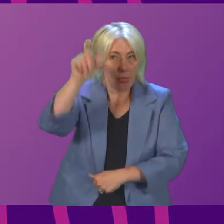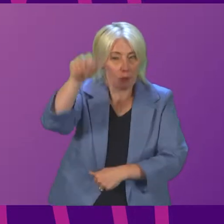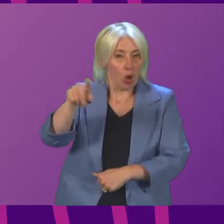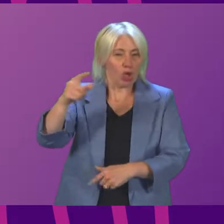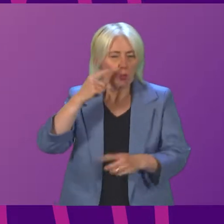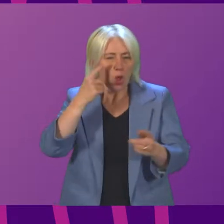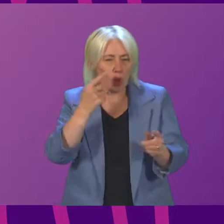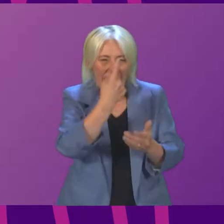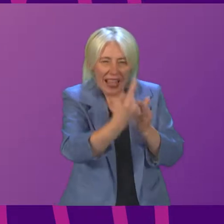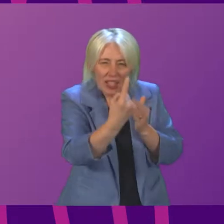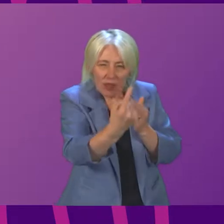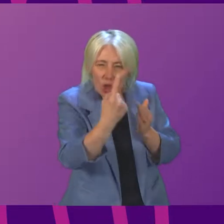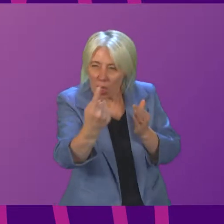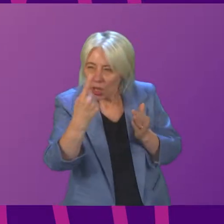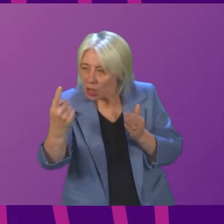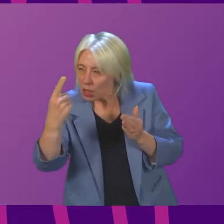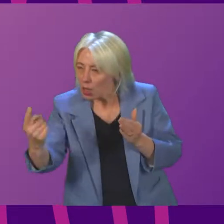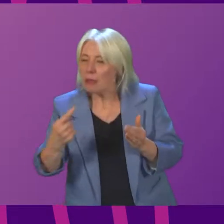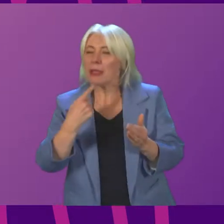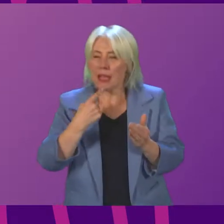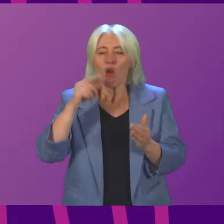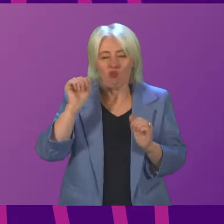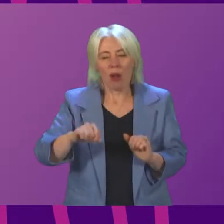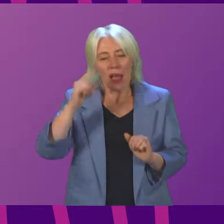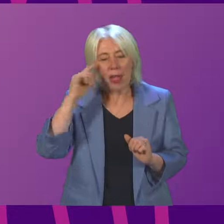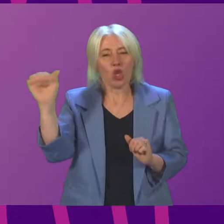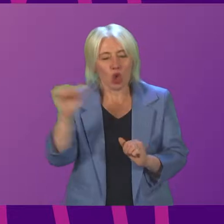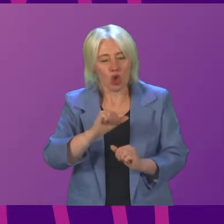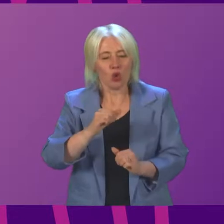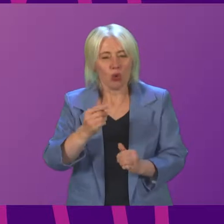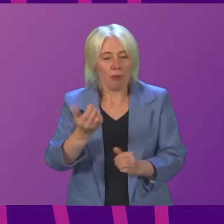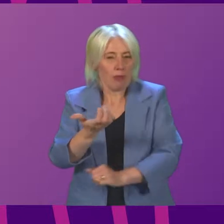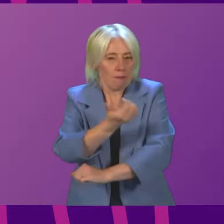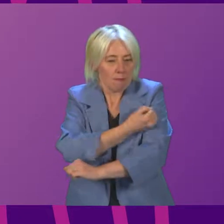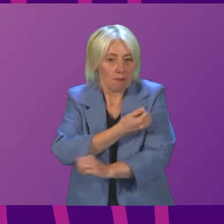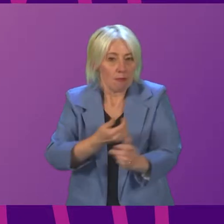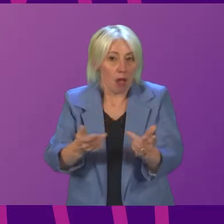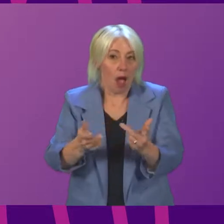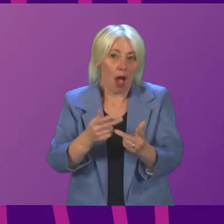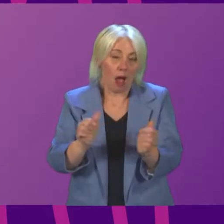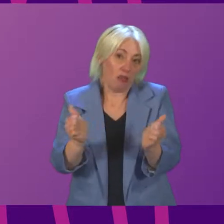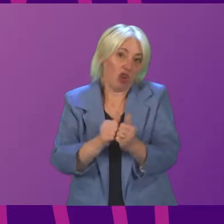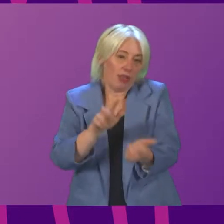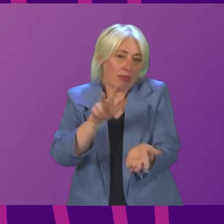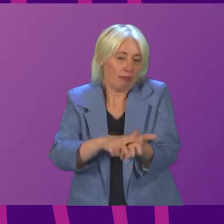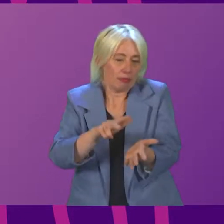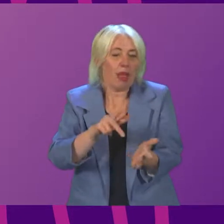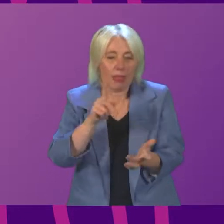with agreement, will arrange for the deployed vaccine to be administered. In short, trial participants can receive the vaccination again if that is